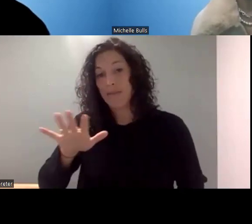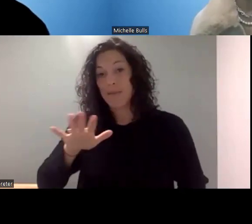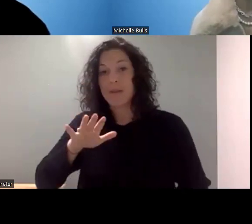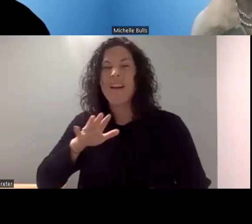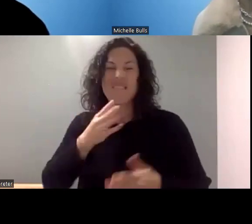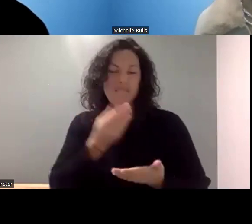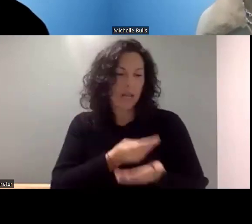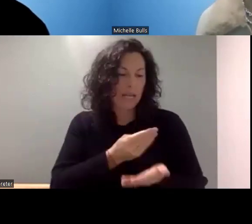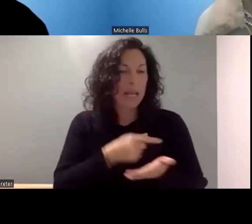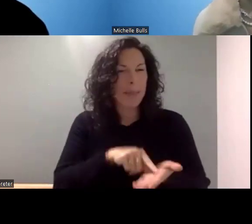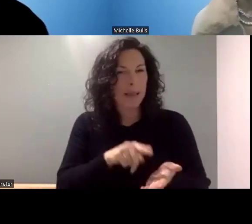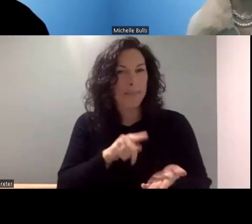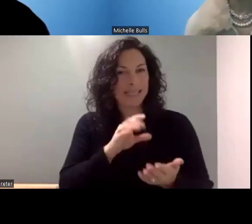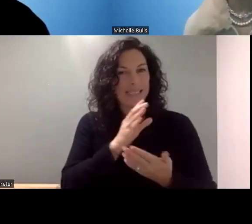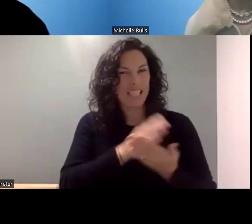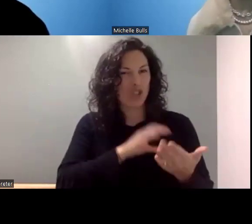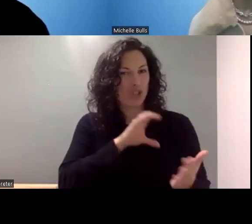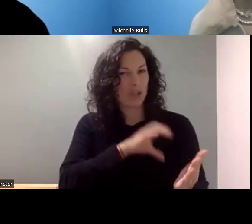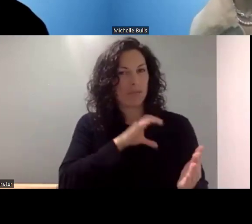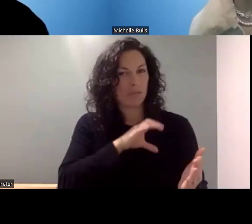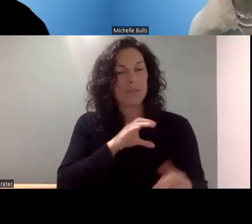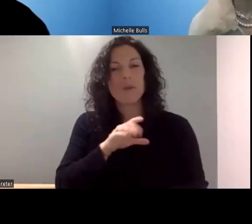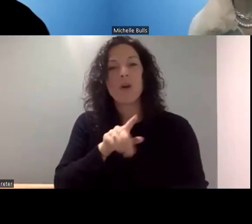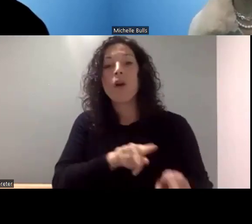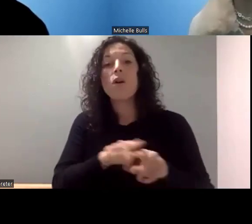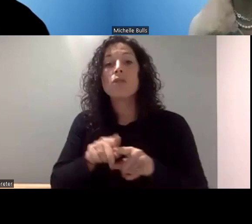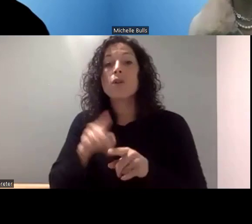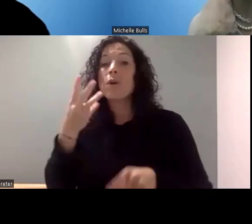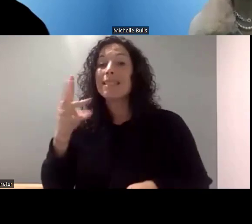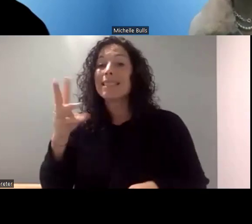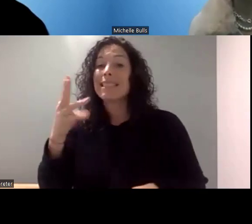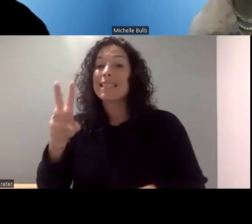And also on 16.7.5,